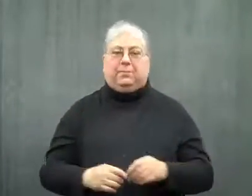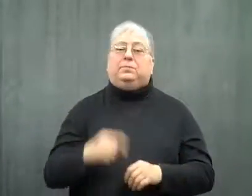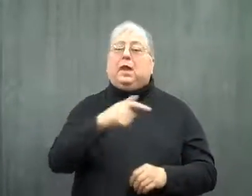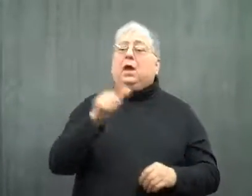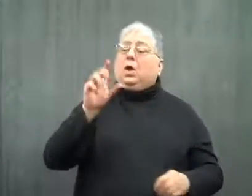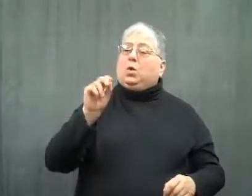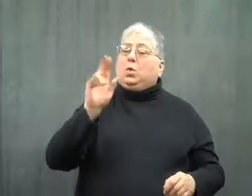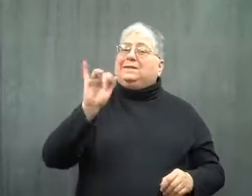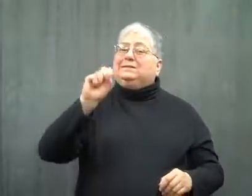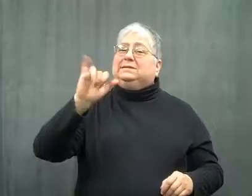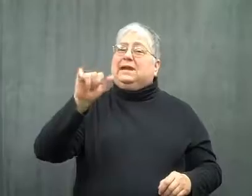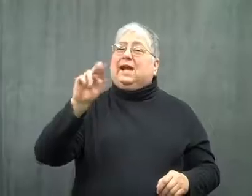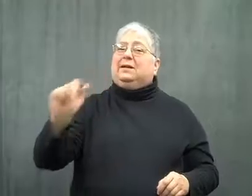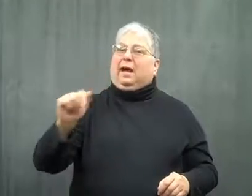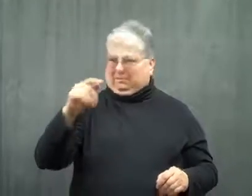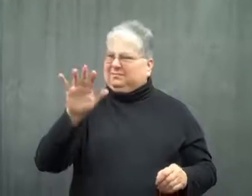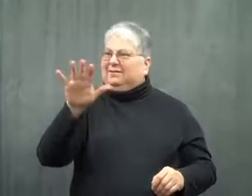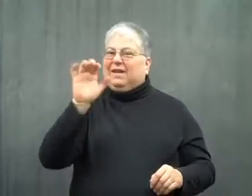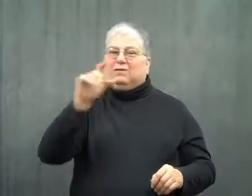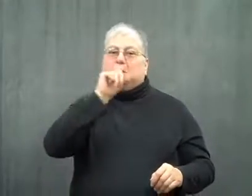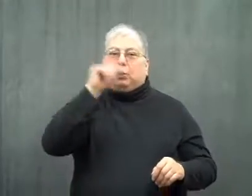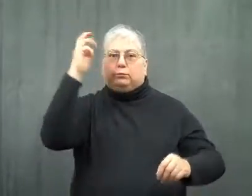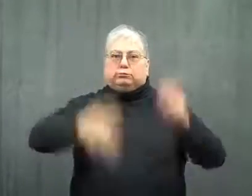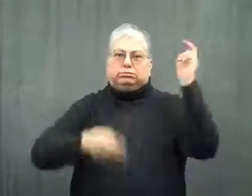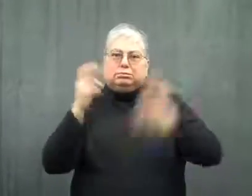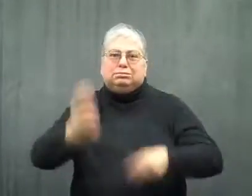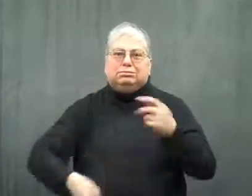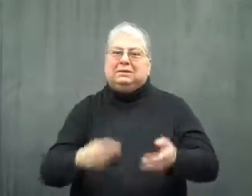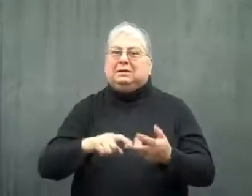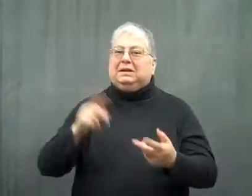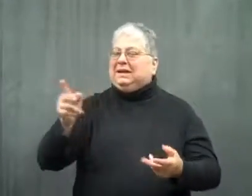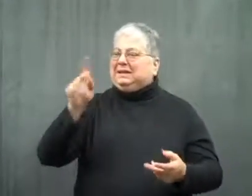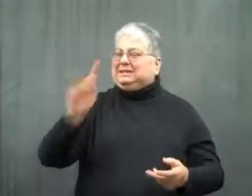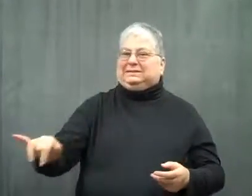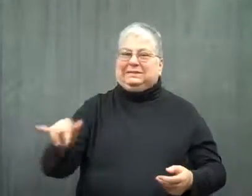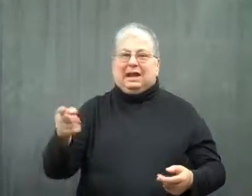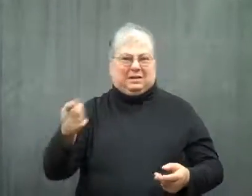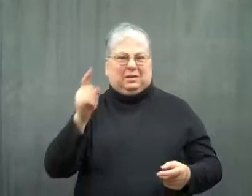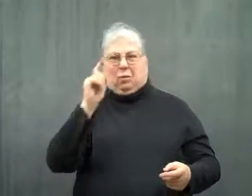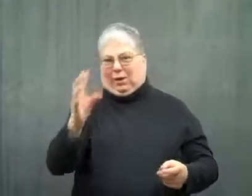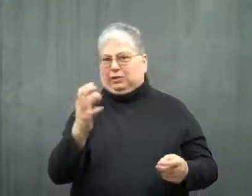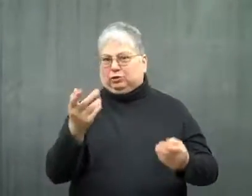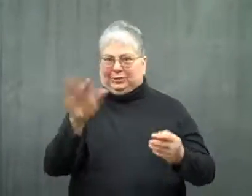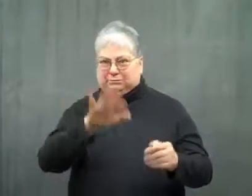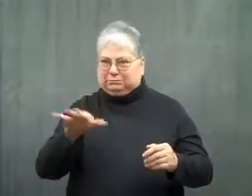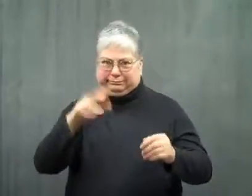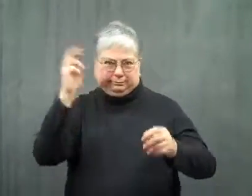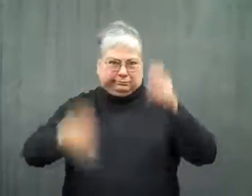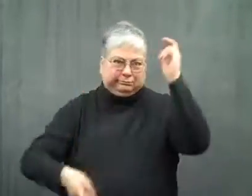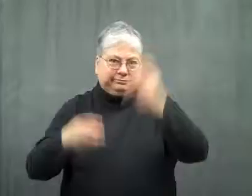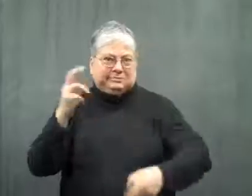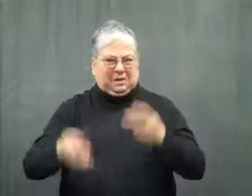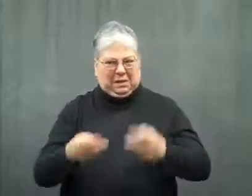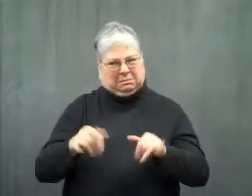In Louisiana, 500 birds dropped dead. In Kentucky, there were about 100.